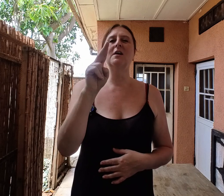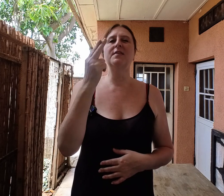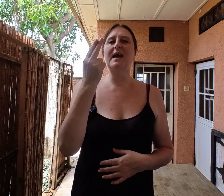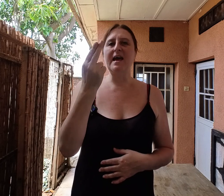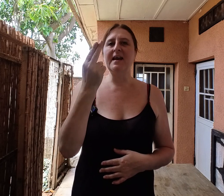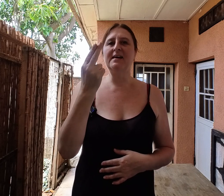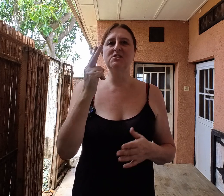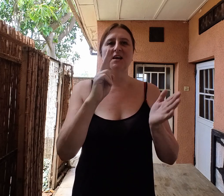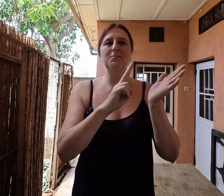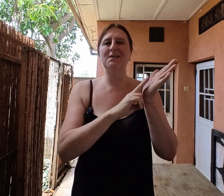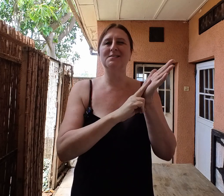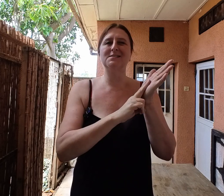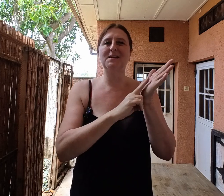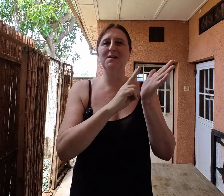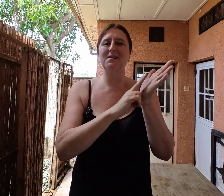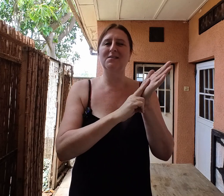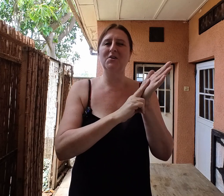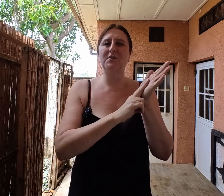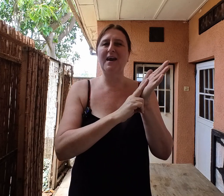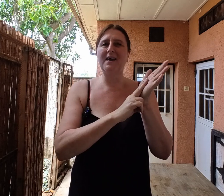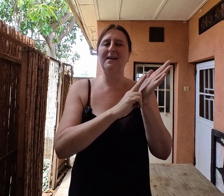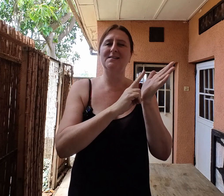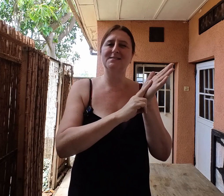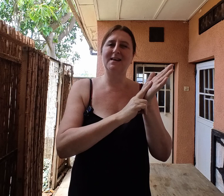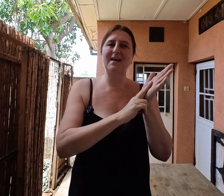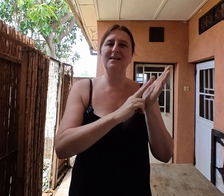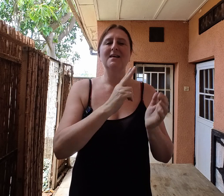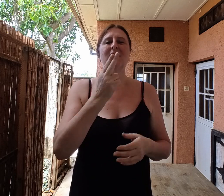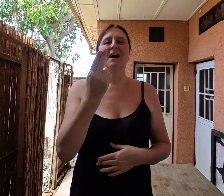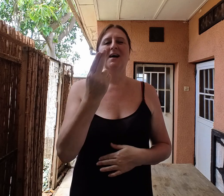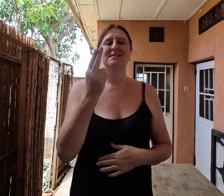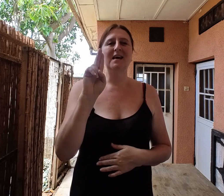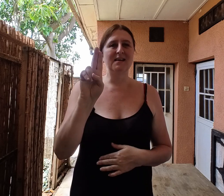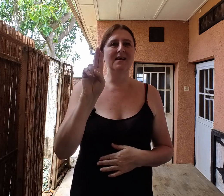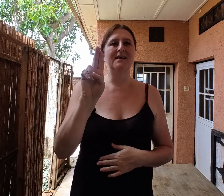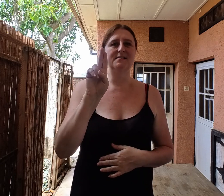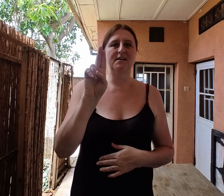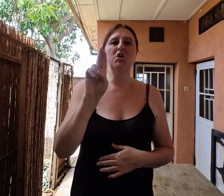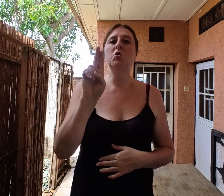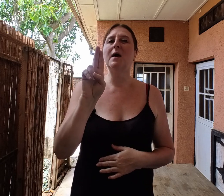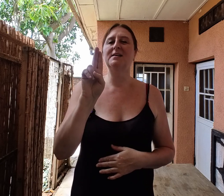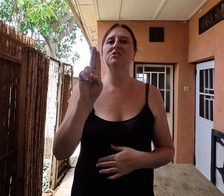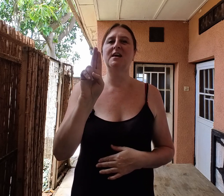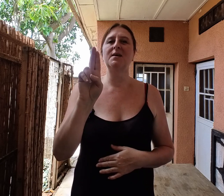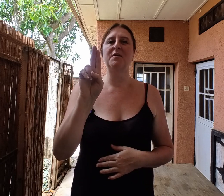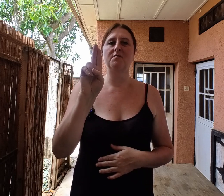call it the N handshape because in the UK it's an N. Technically it's a U handshape